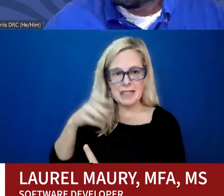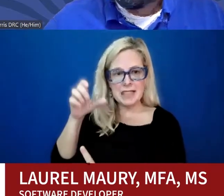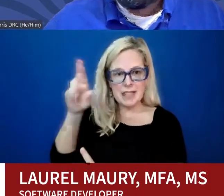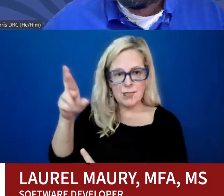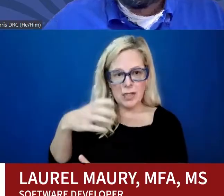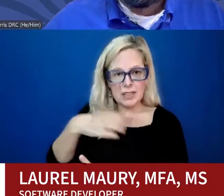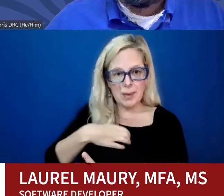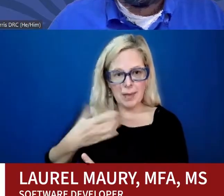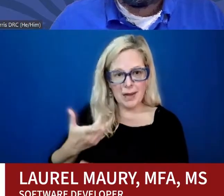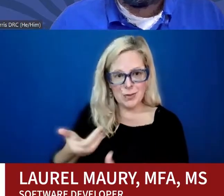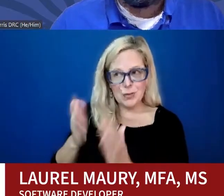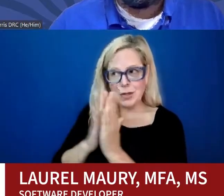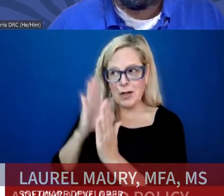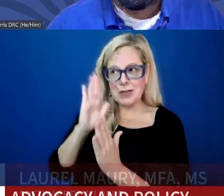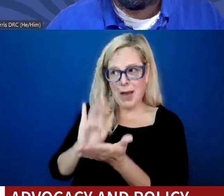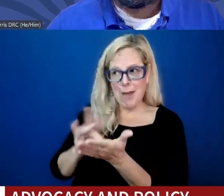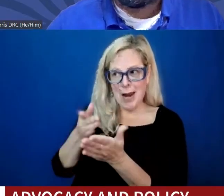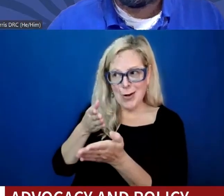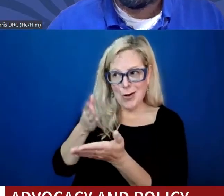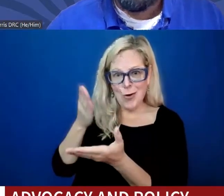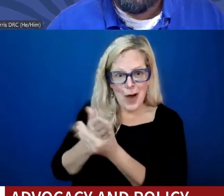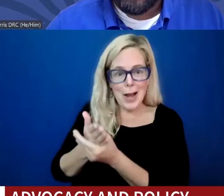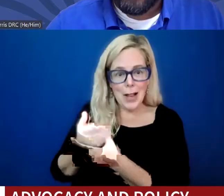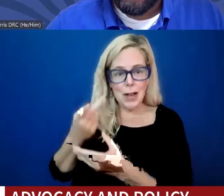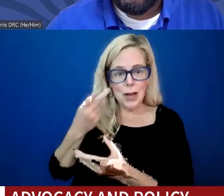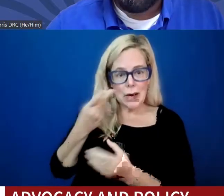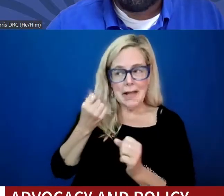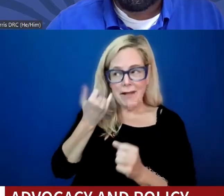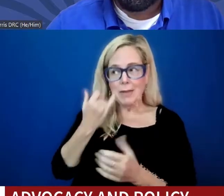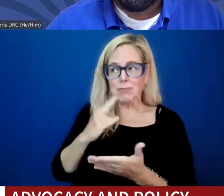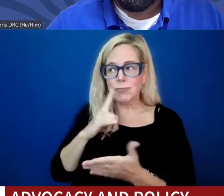medical records to see if I really deserved an extension. Some of those medical records were